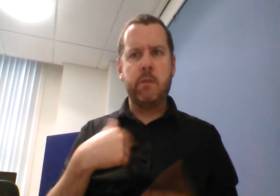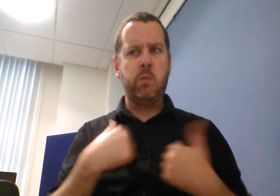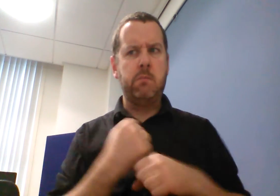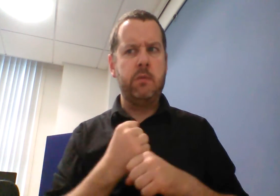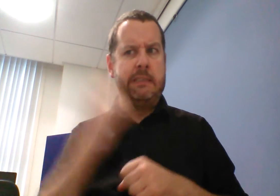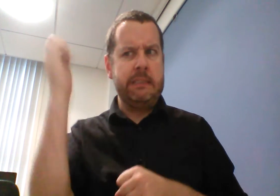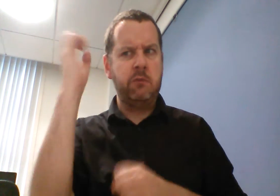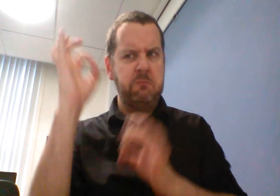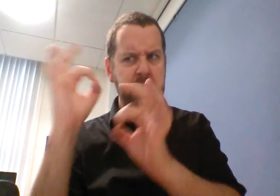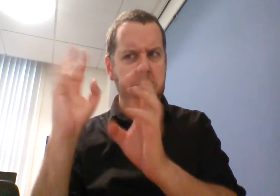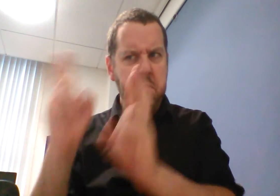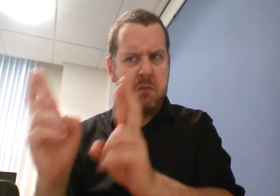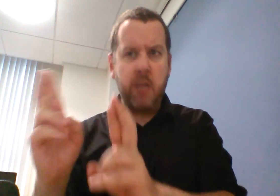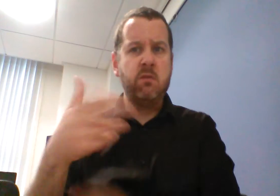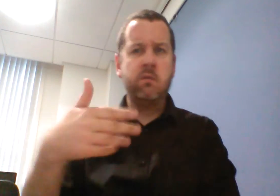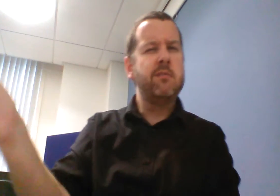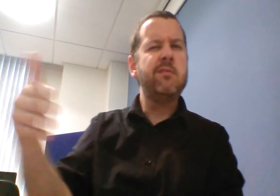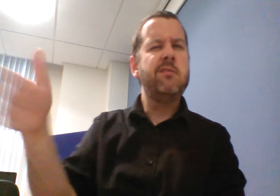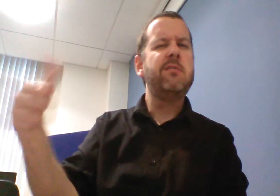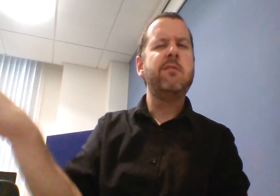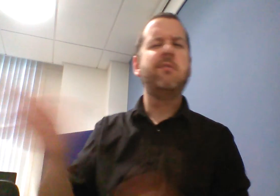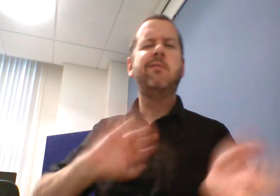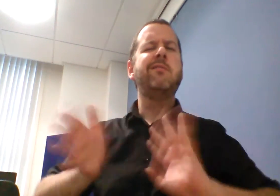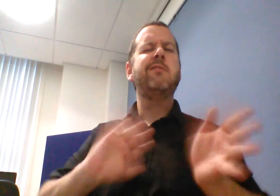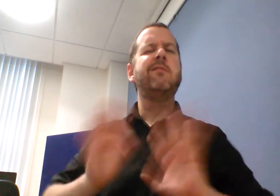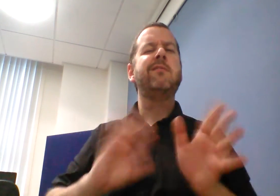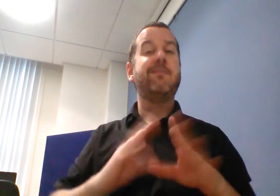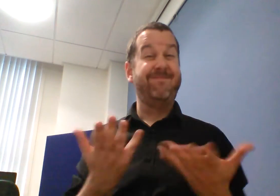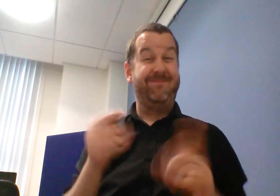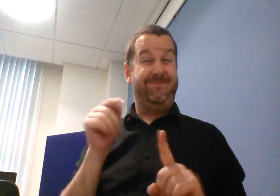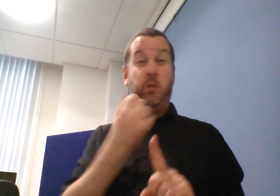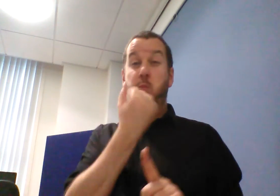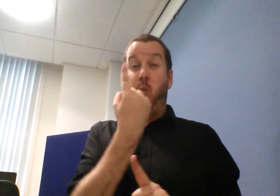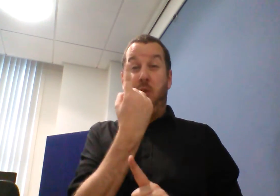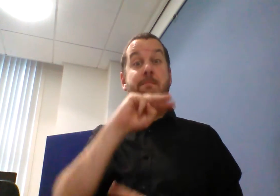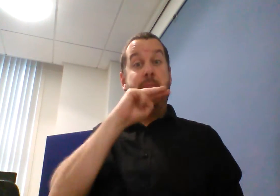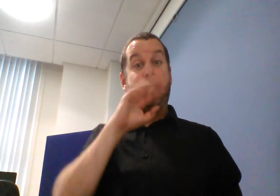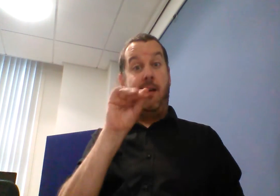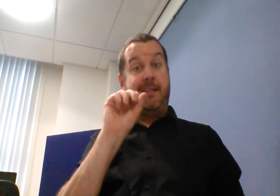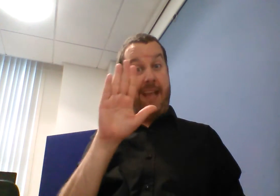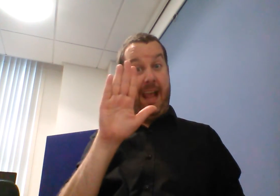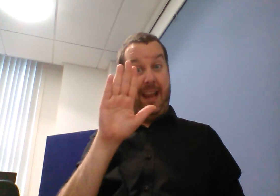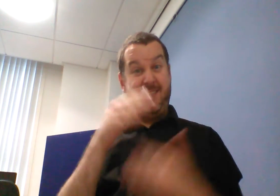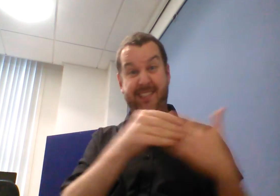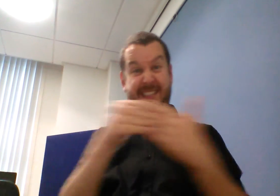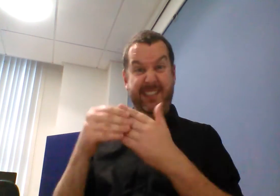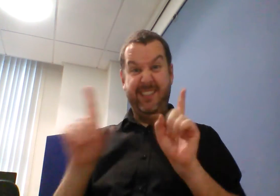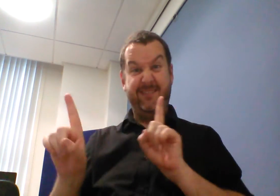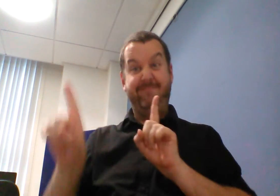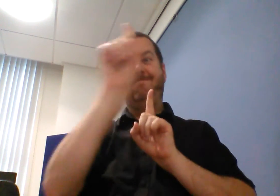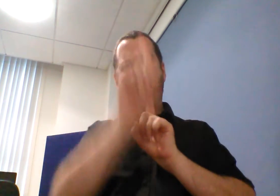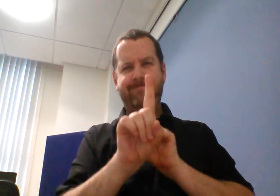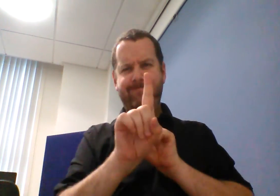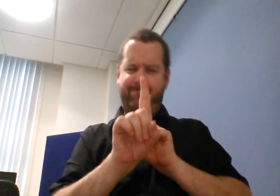I didn't worry about the English side of things being perfect. My focus was on the ISL. That meant that previously, for me, ISL was in the lead.